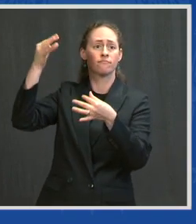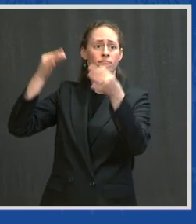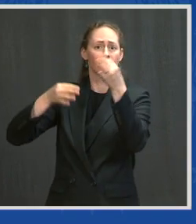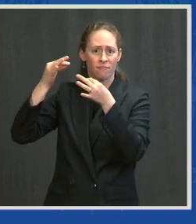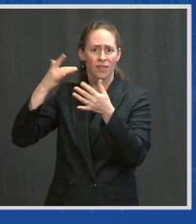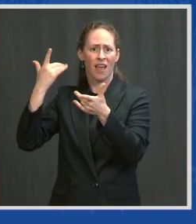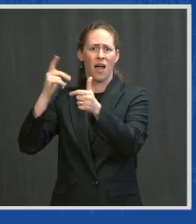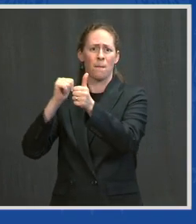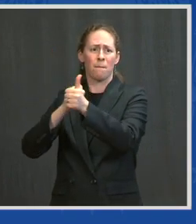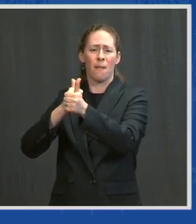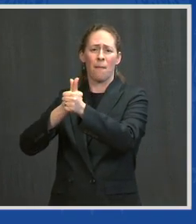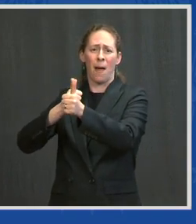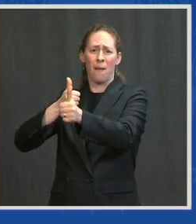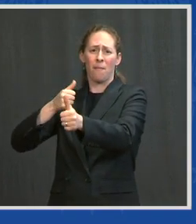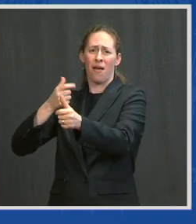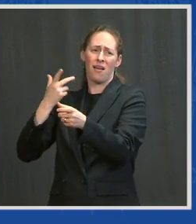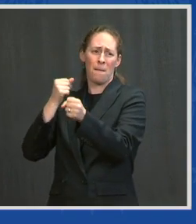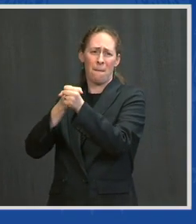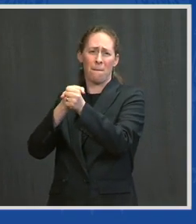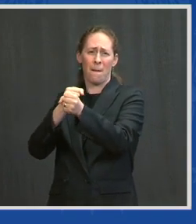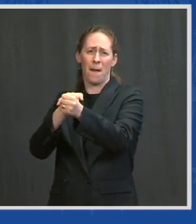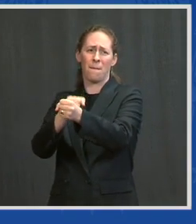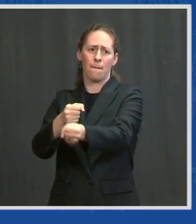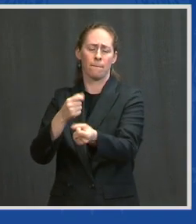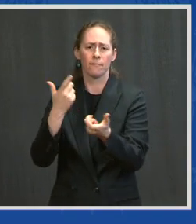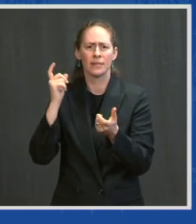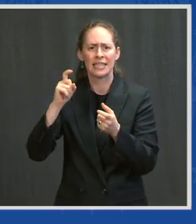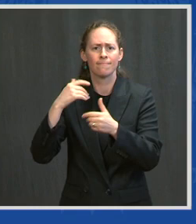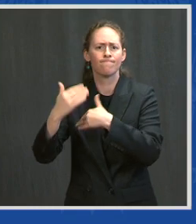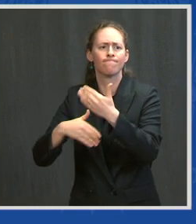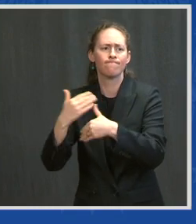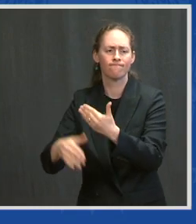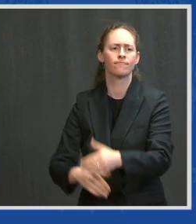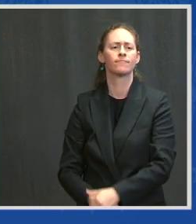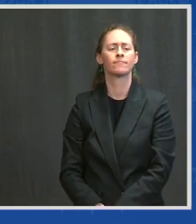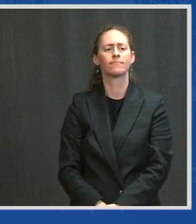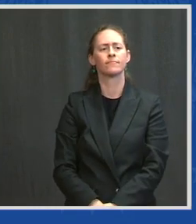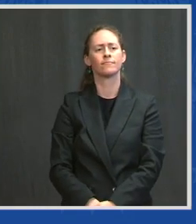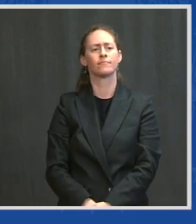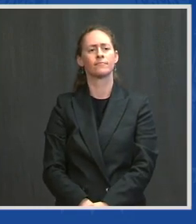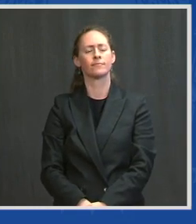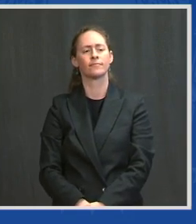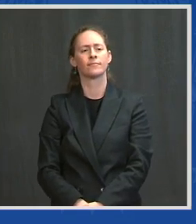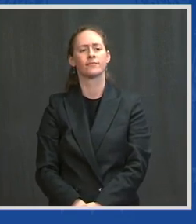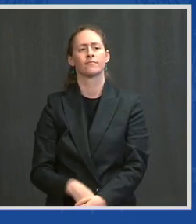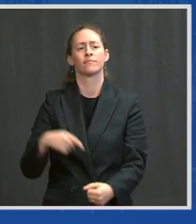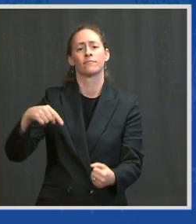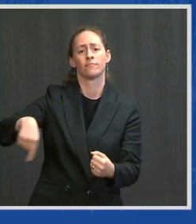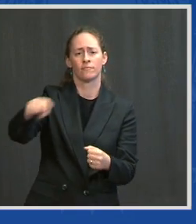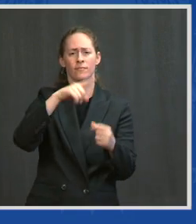We know that an effective violent crime reduction strategy must also address the illegal trafficking of firearms